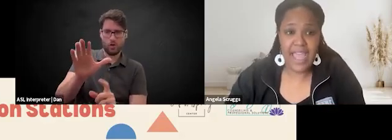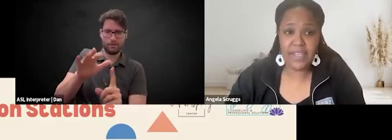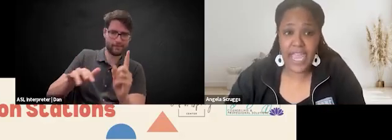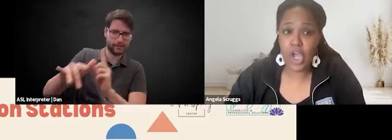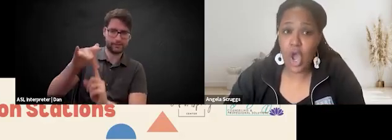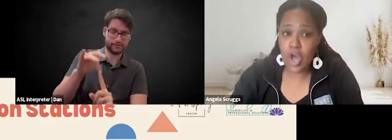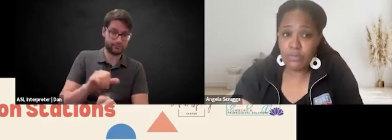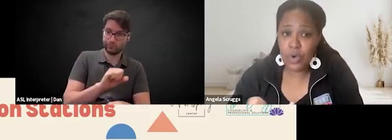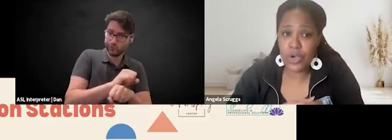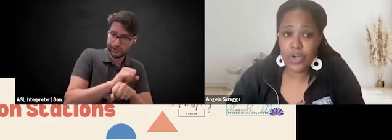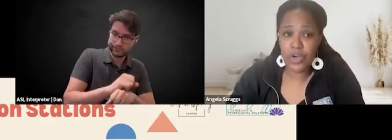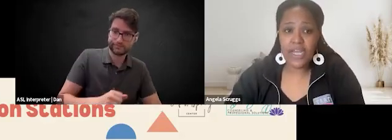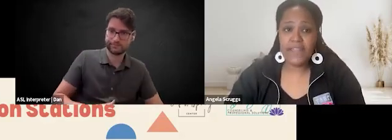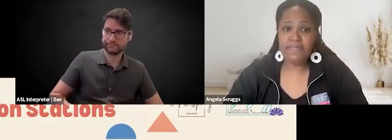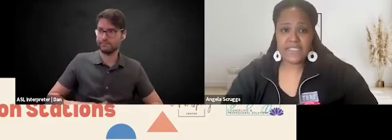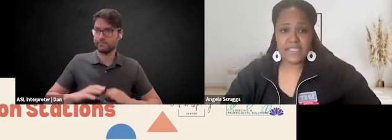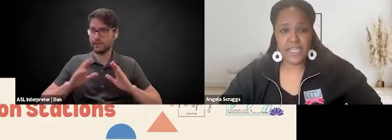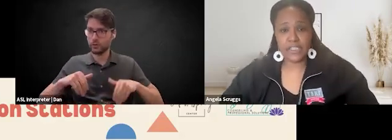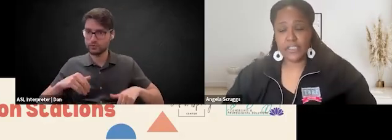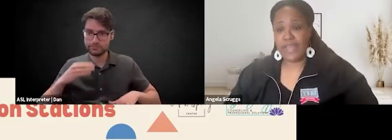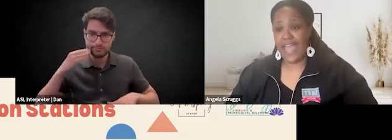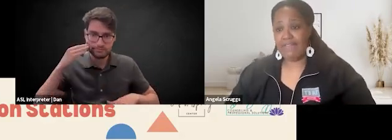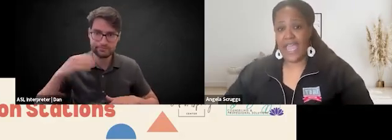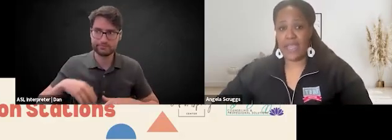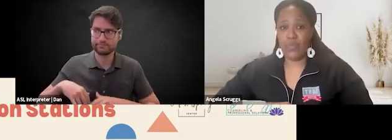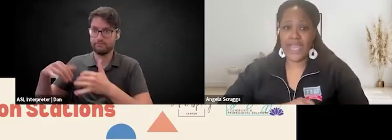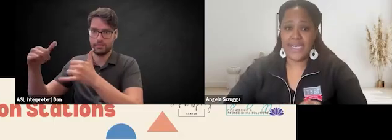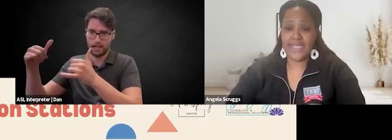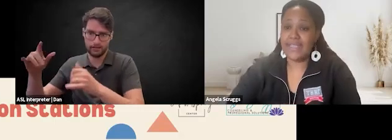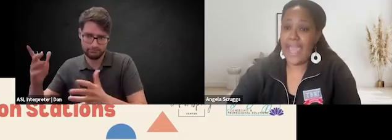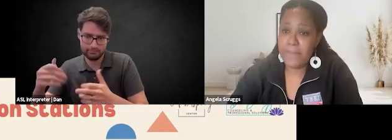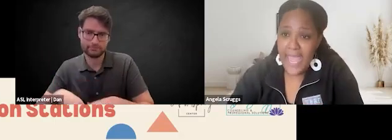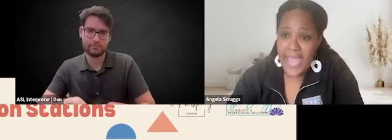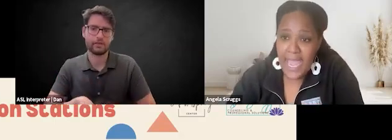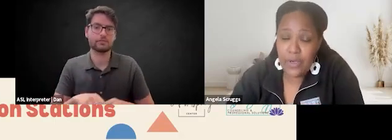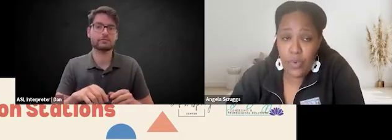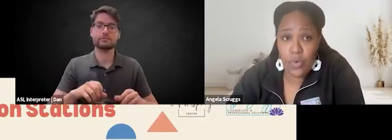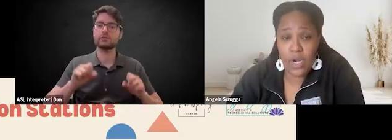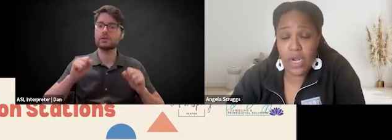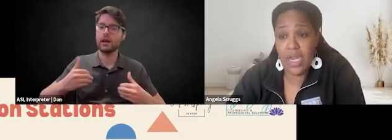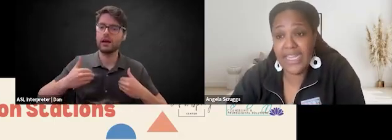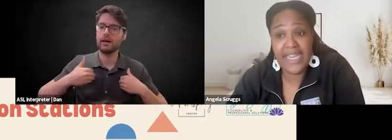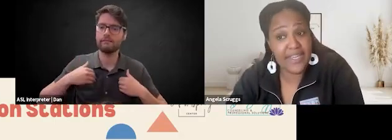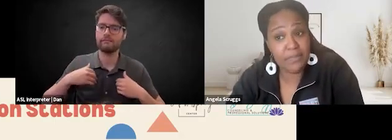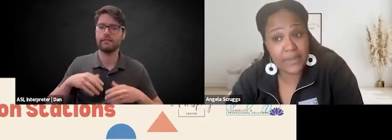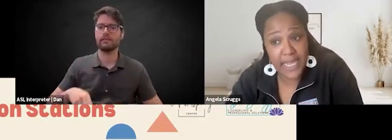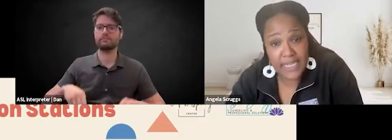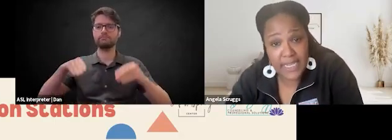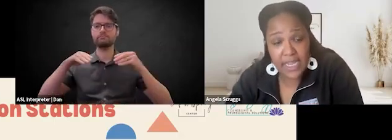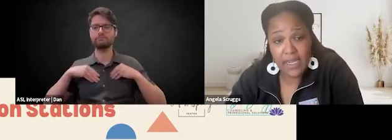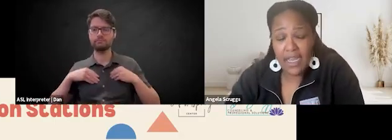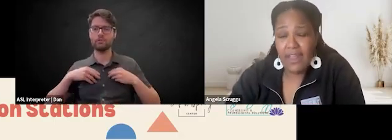having a calm corner. This could include having a weighted lap pad or a heated blanket.